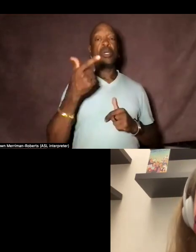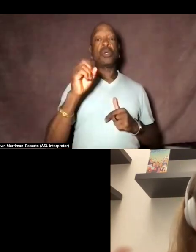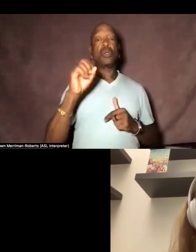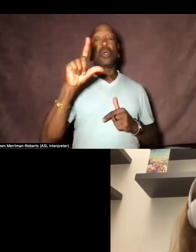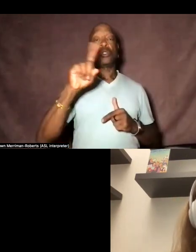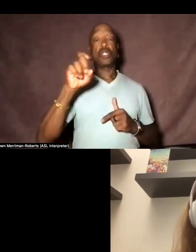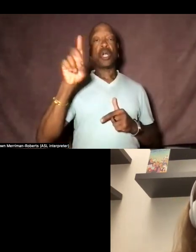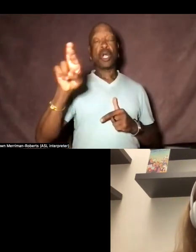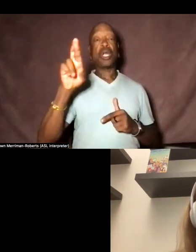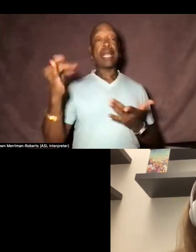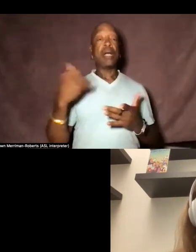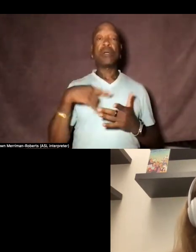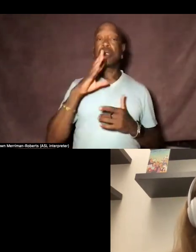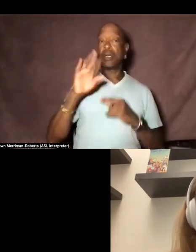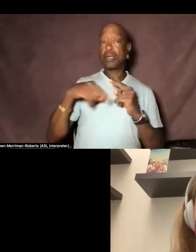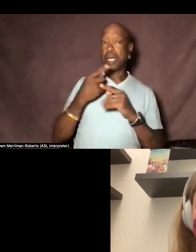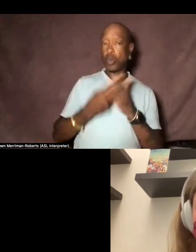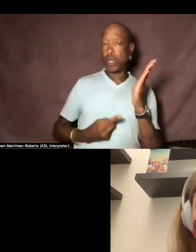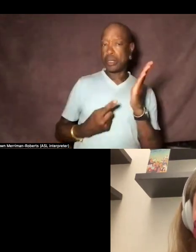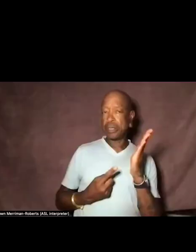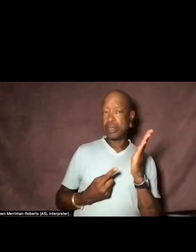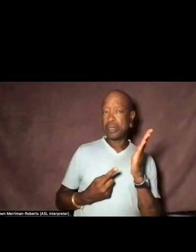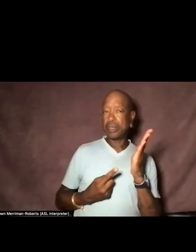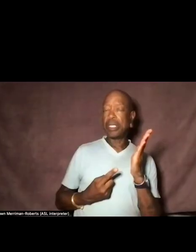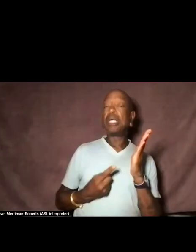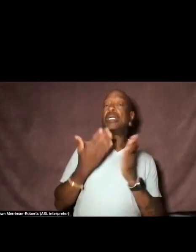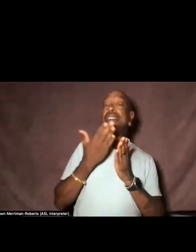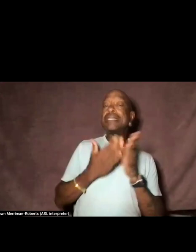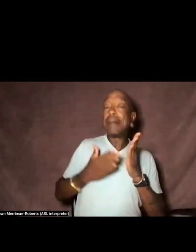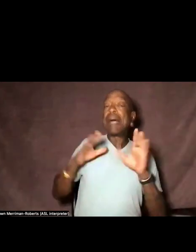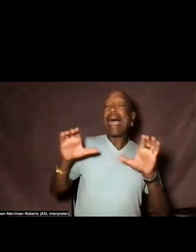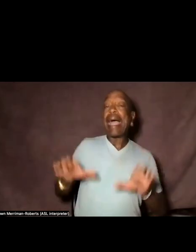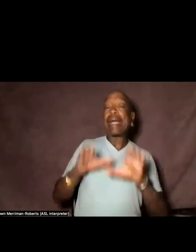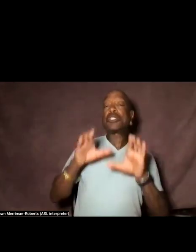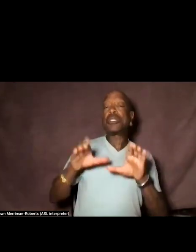move into talking about what are some concrete action steps that we can all take uh and how can